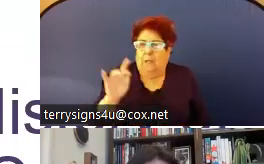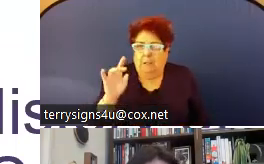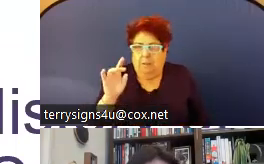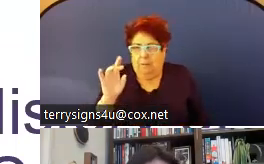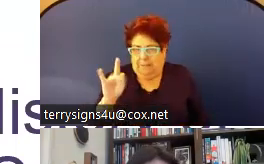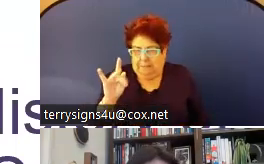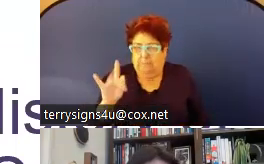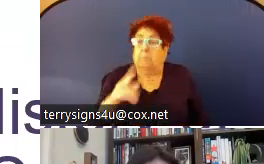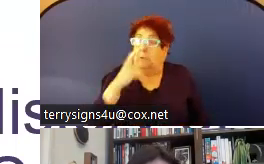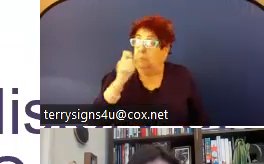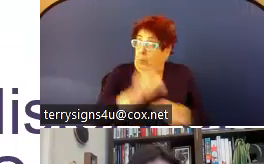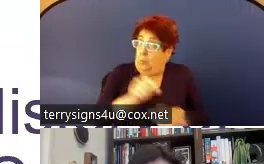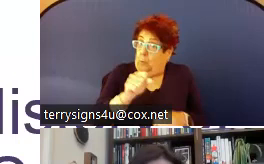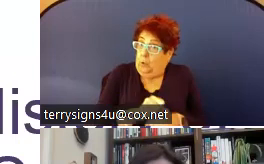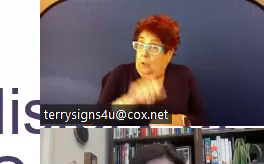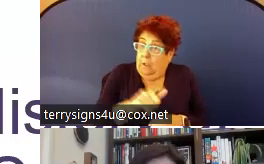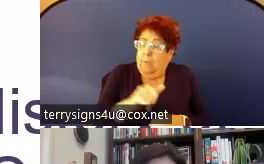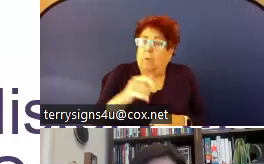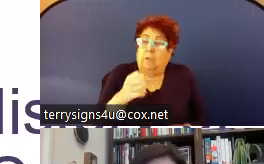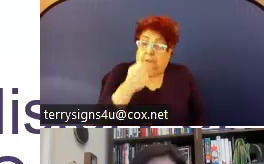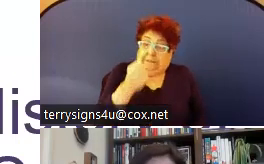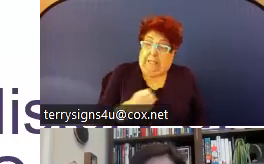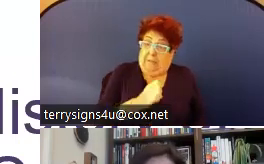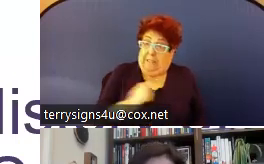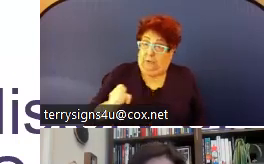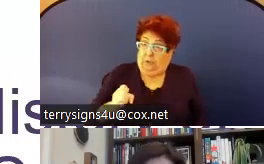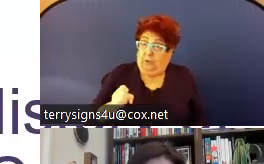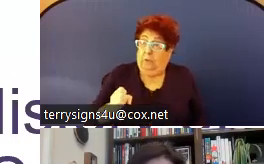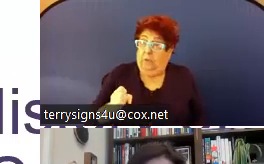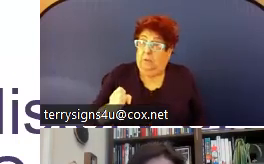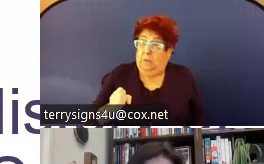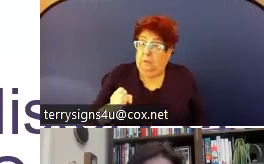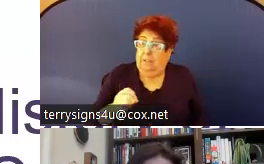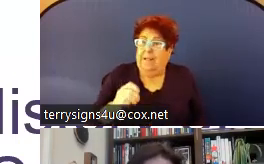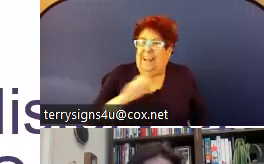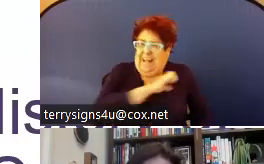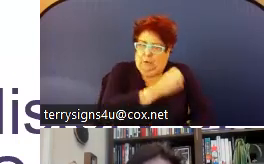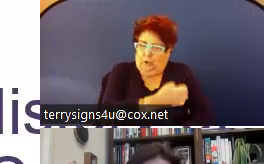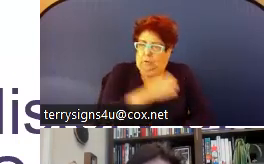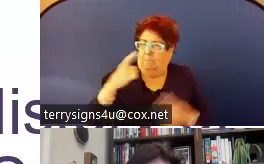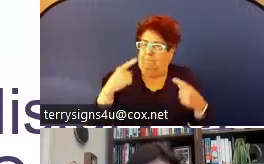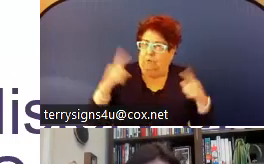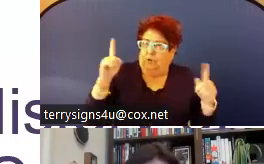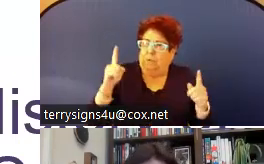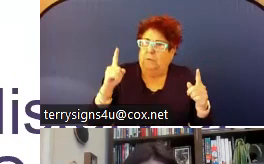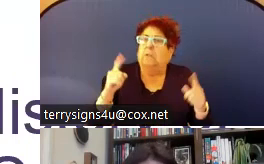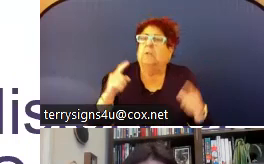get a large Southeastern agency grant that was focused not on actually providing home